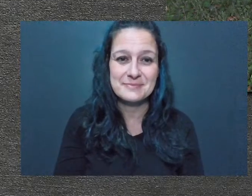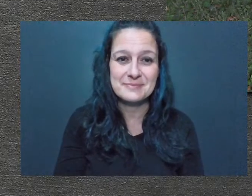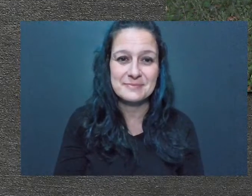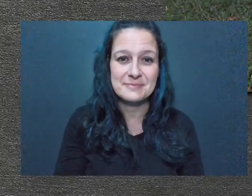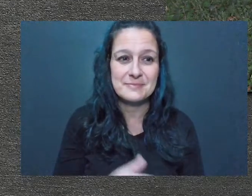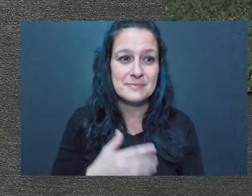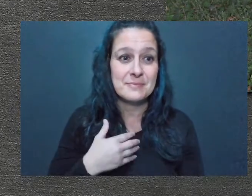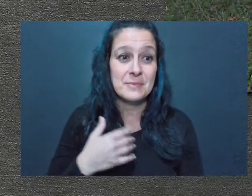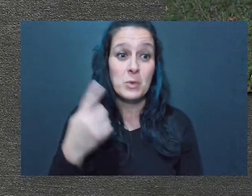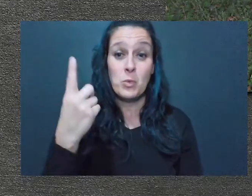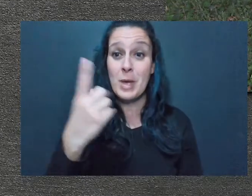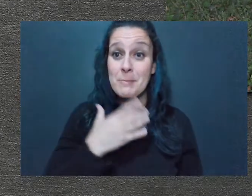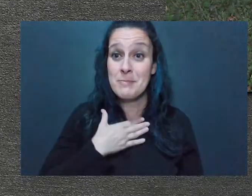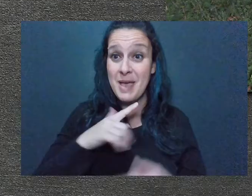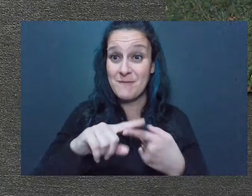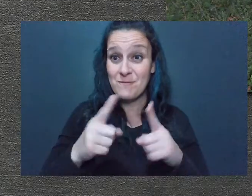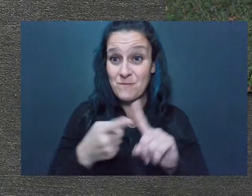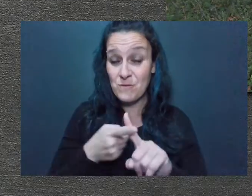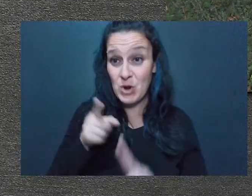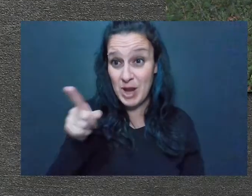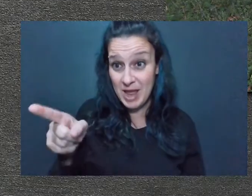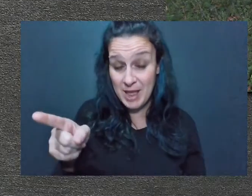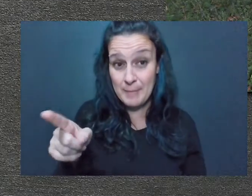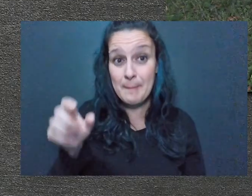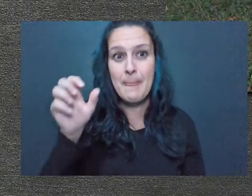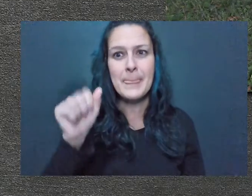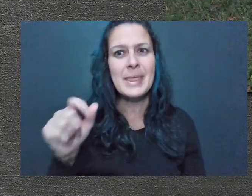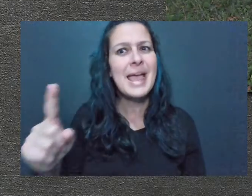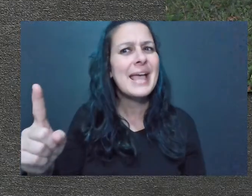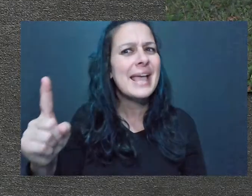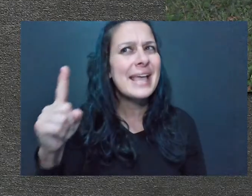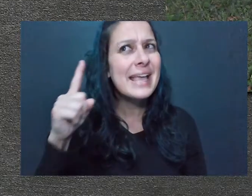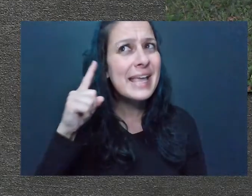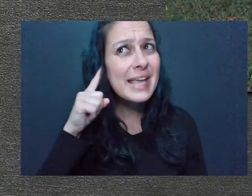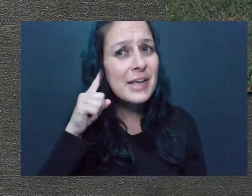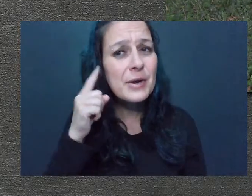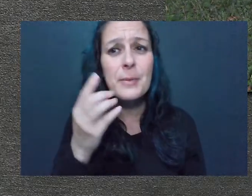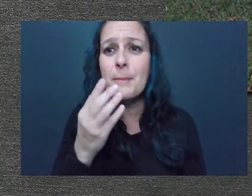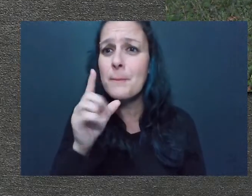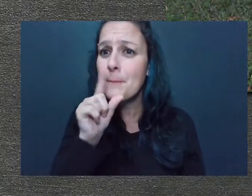I have a friend, actually, that can hear one of the songs of a bird